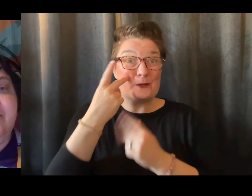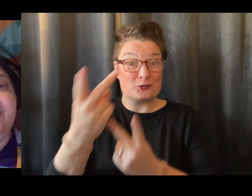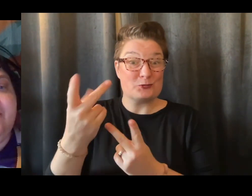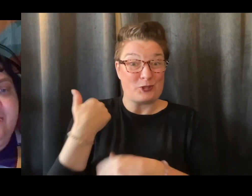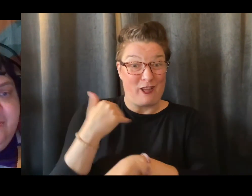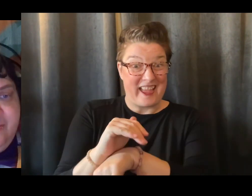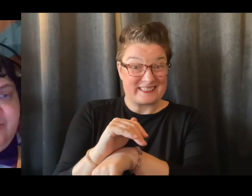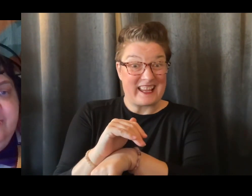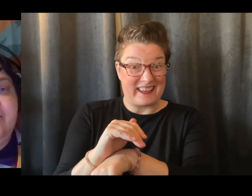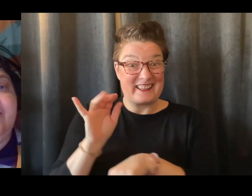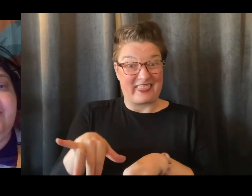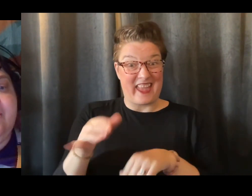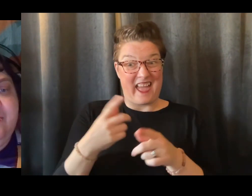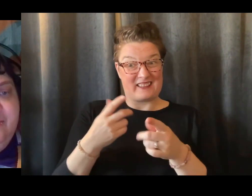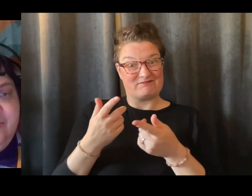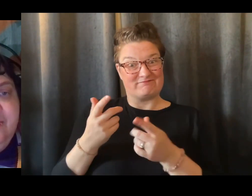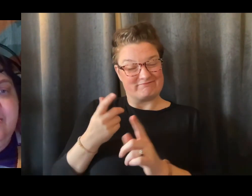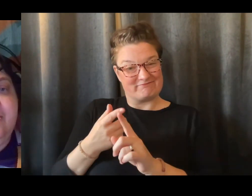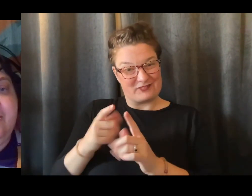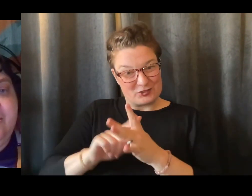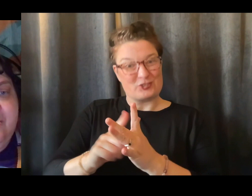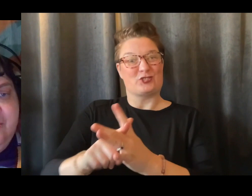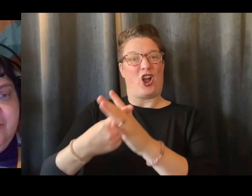And it's, so sometimes I get bummed that people don't know